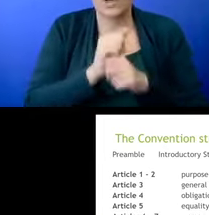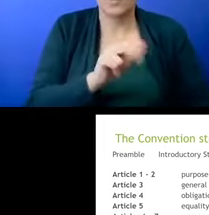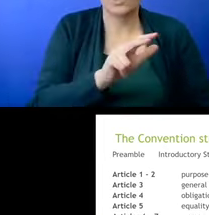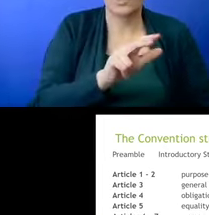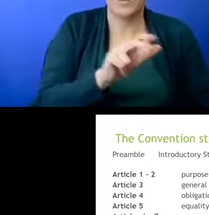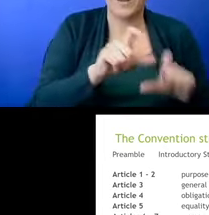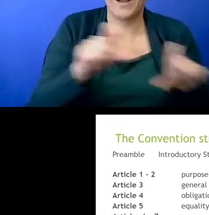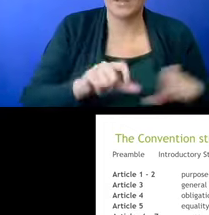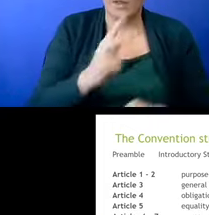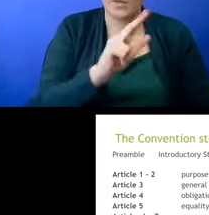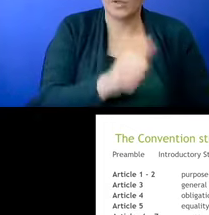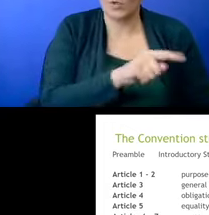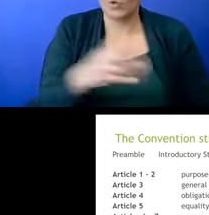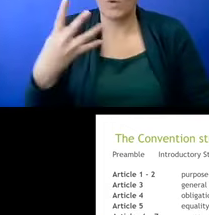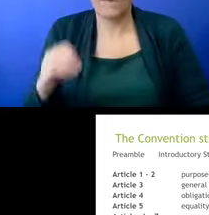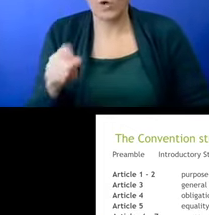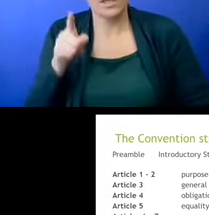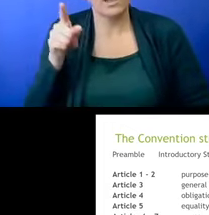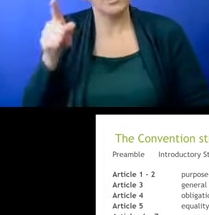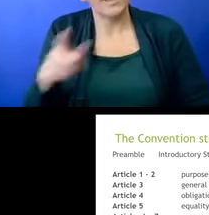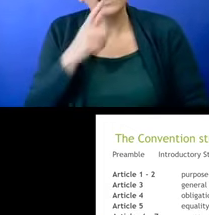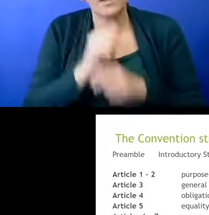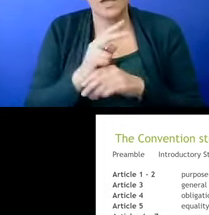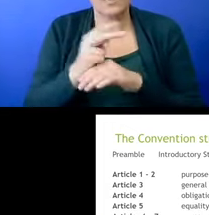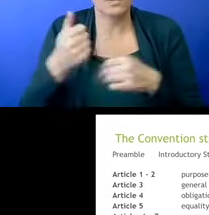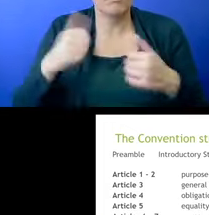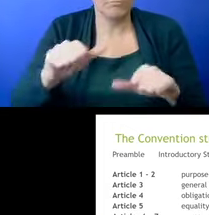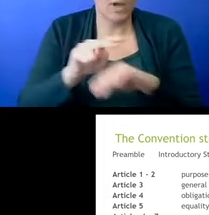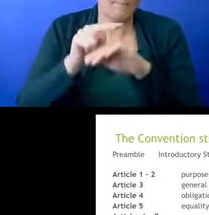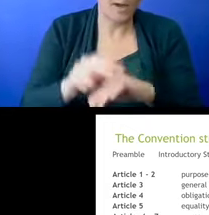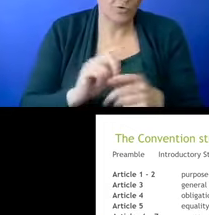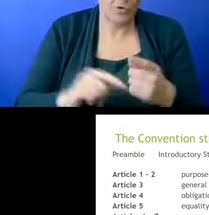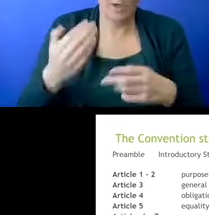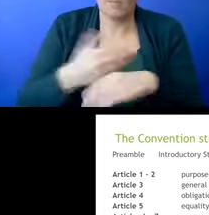These govern reporting and monitoring of the Convention by national human rights institutions,